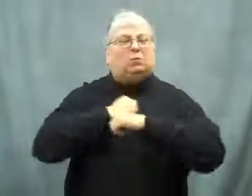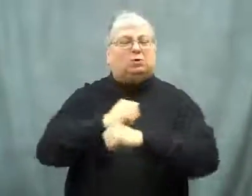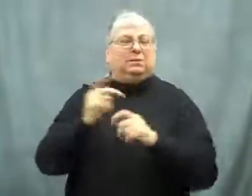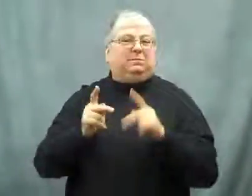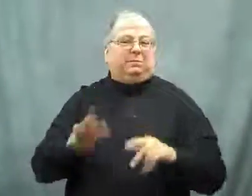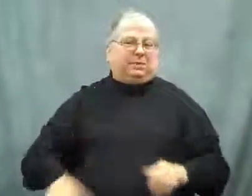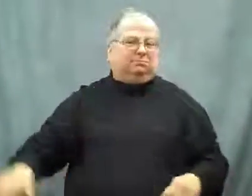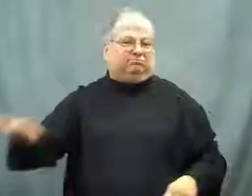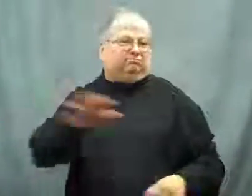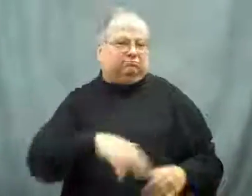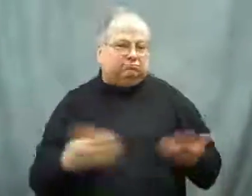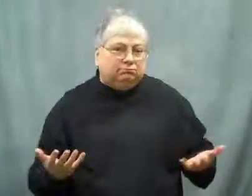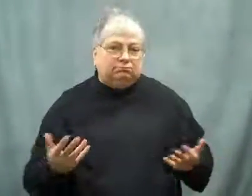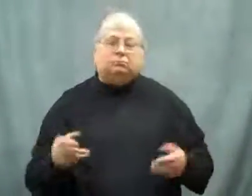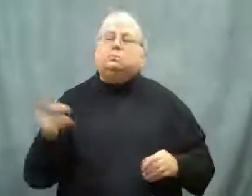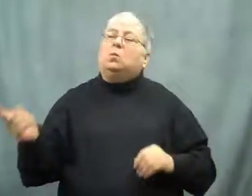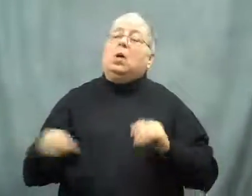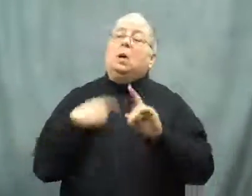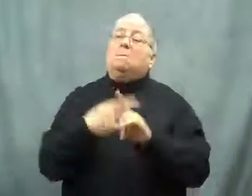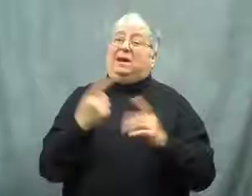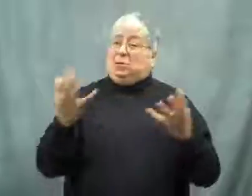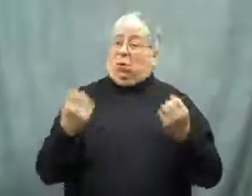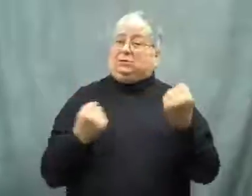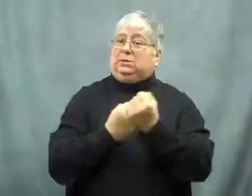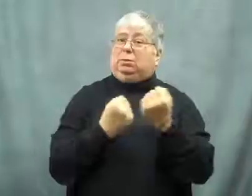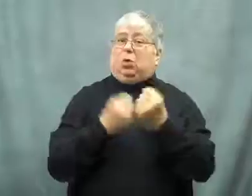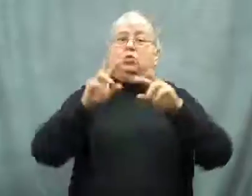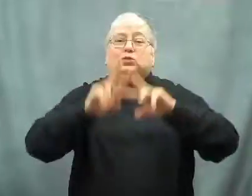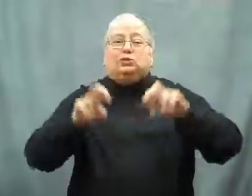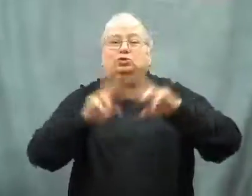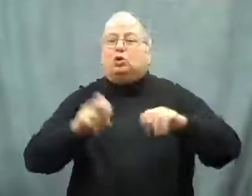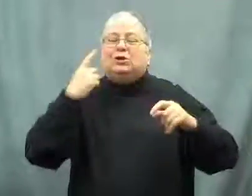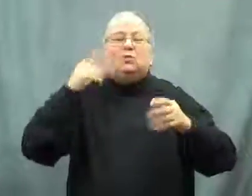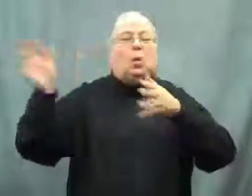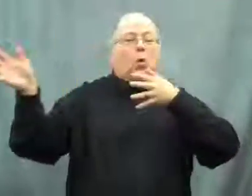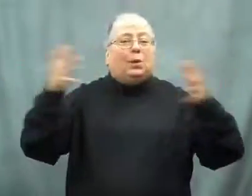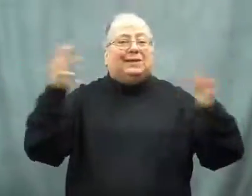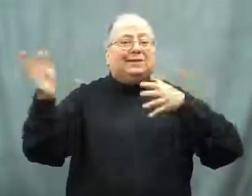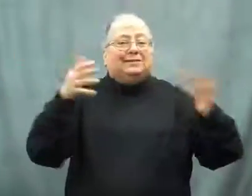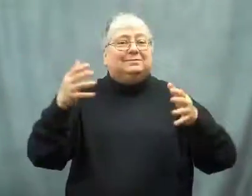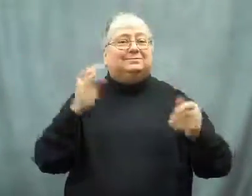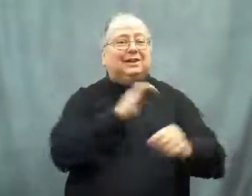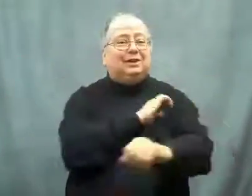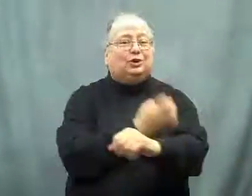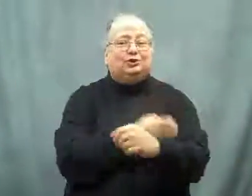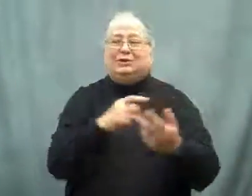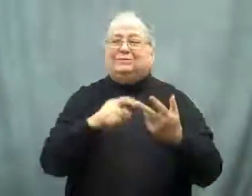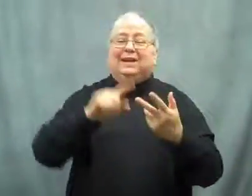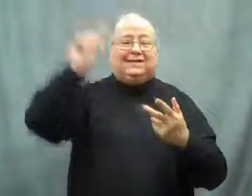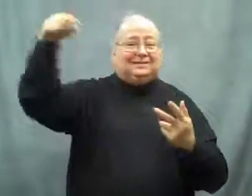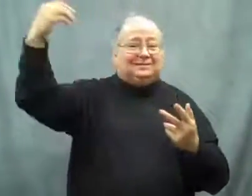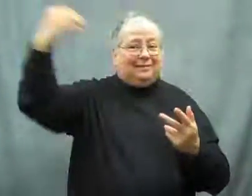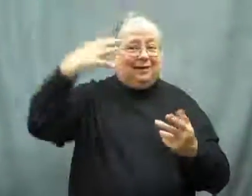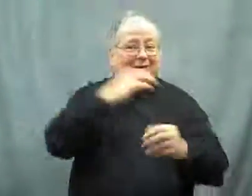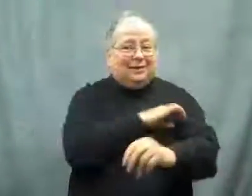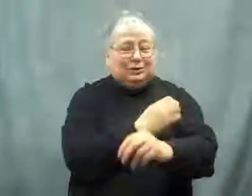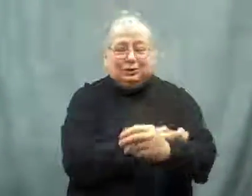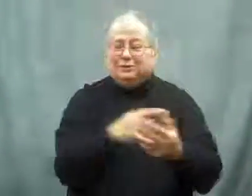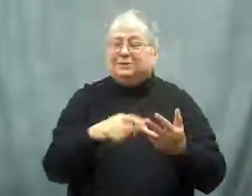in order to protect the citizens.